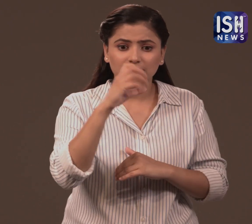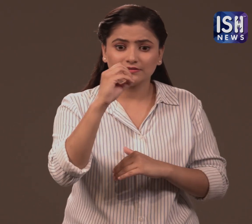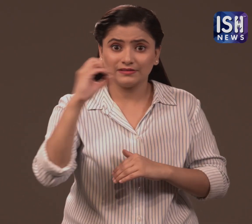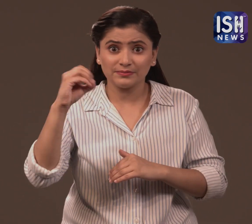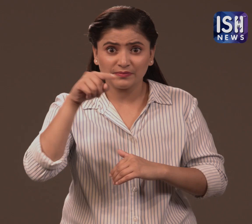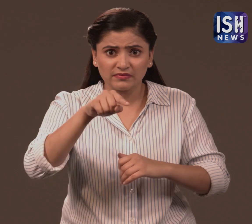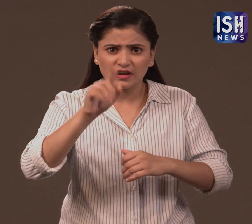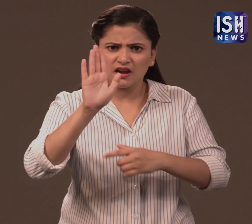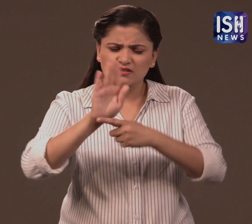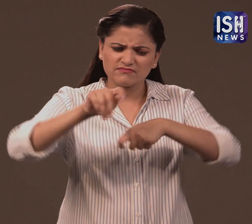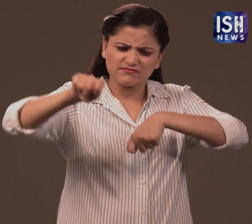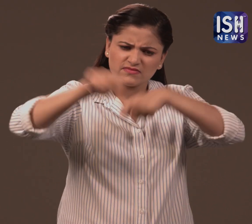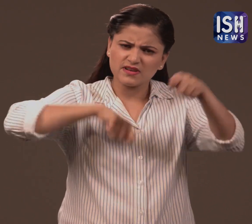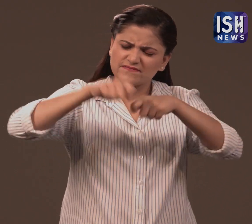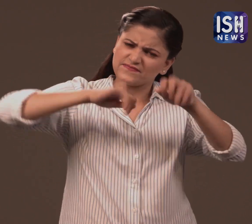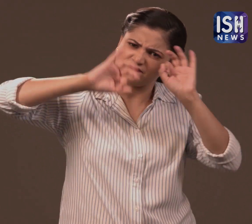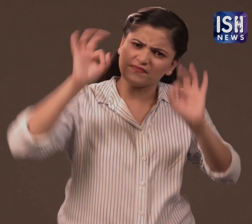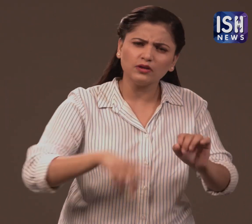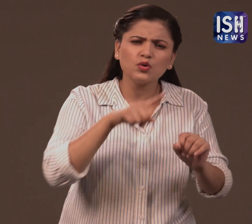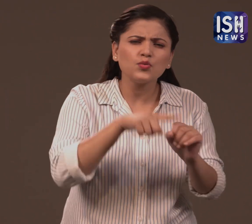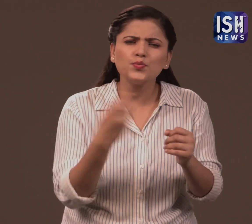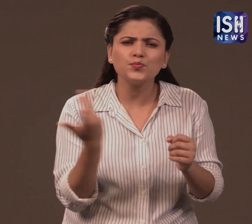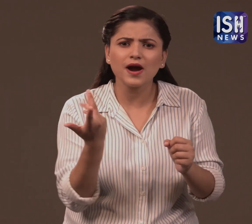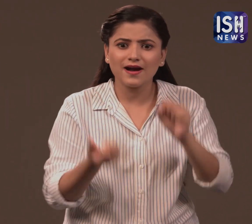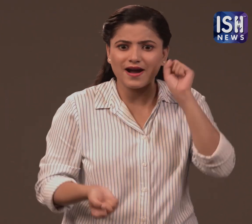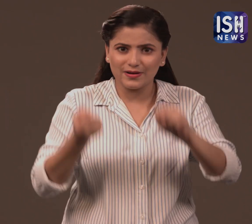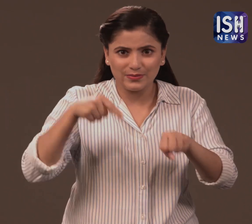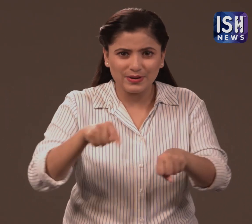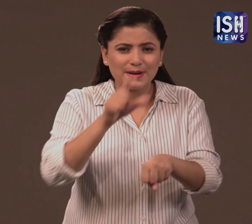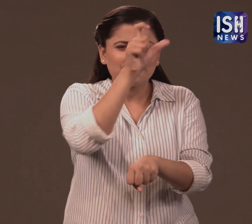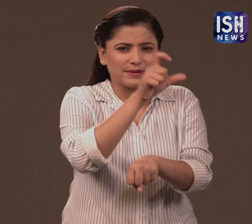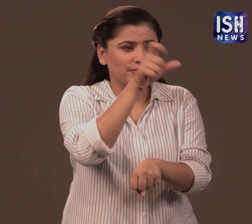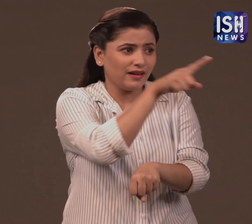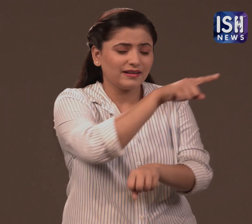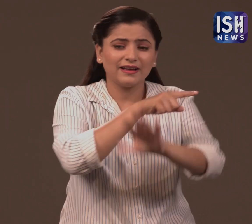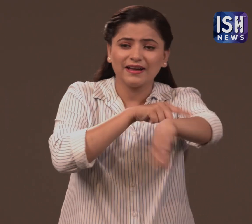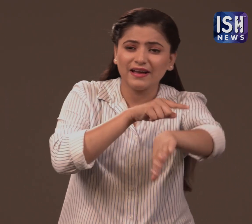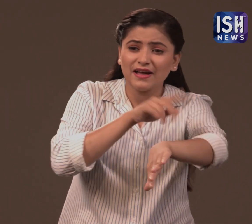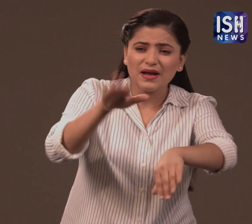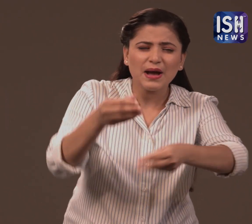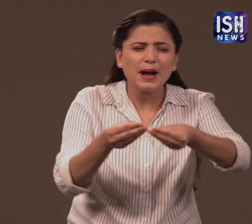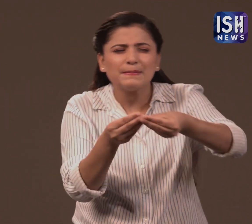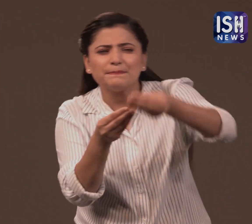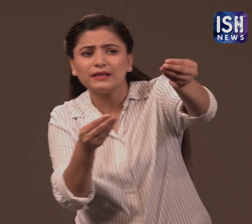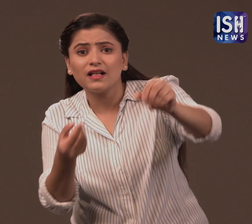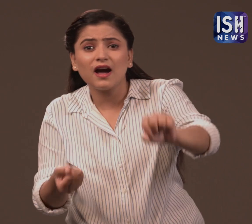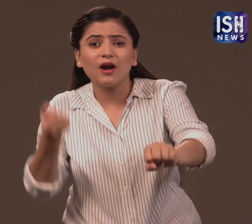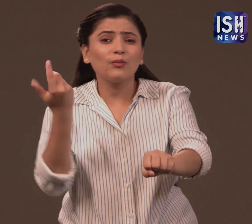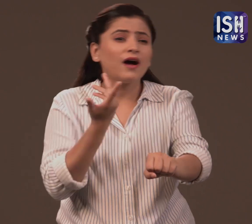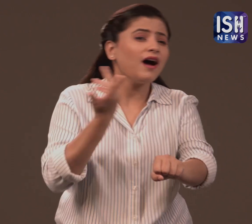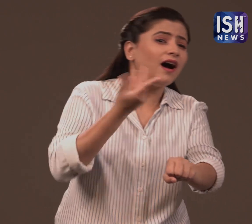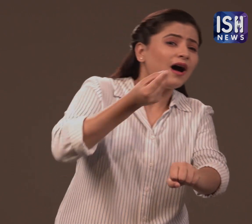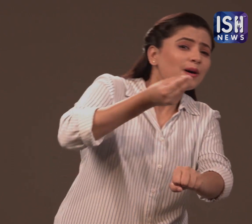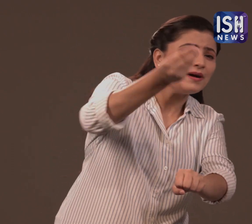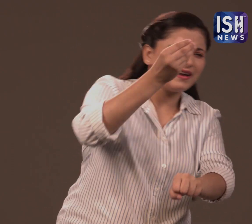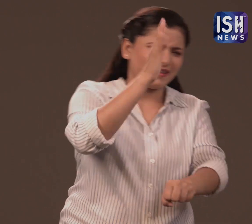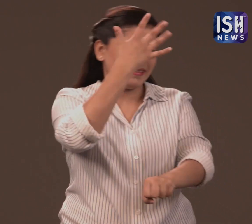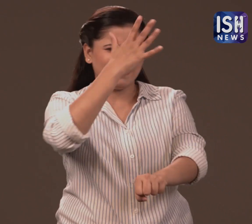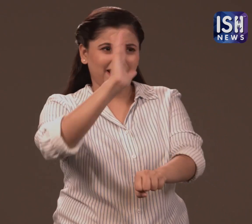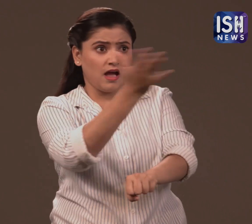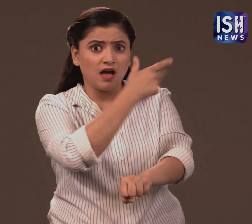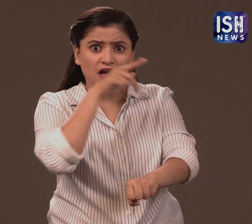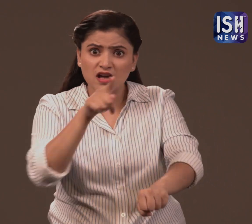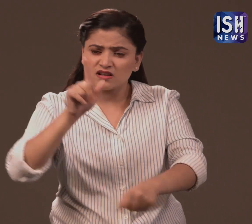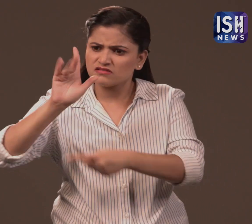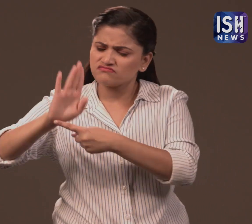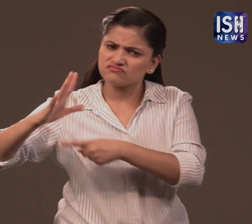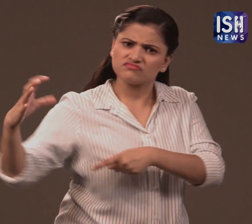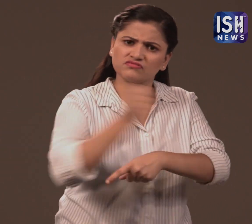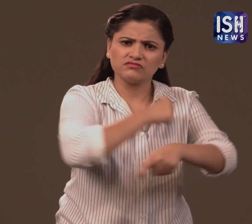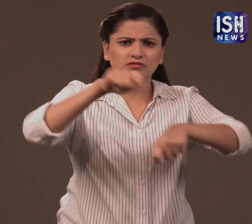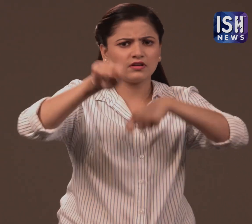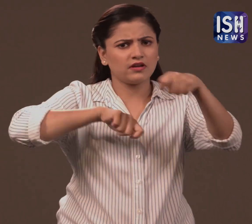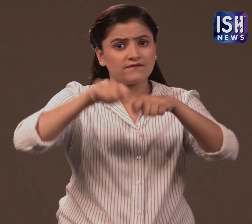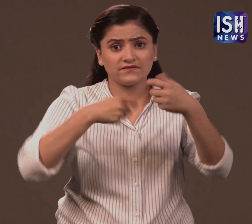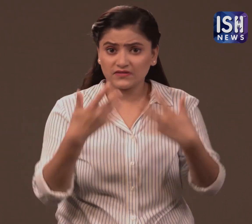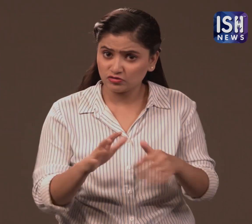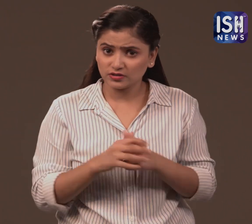700 licences were cancelled for refusing to go short distances.